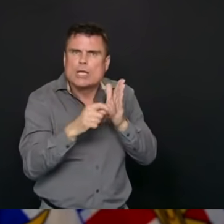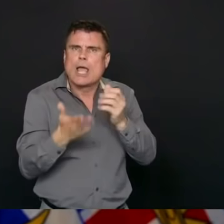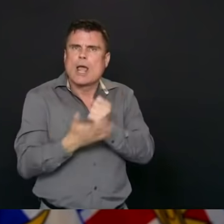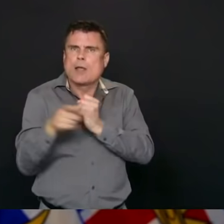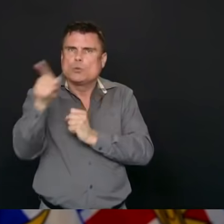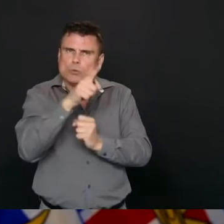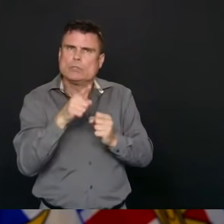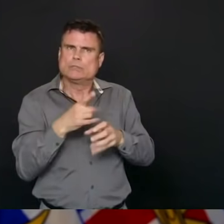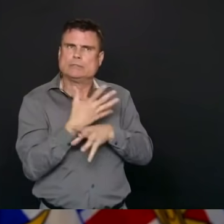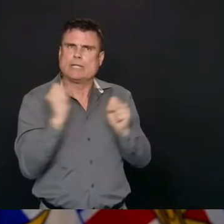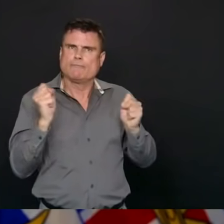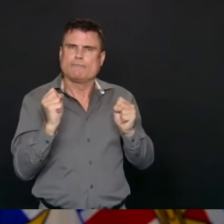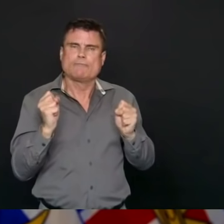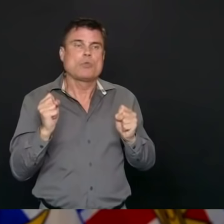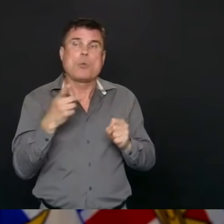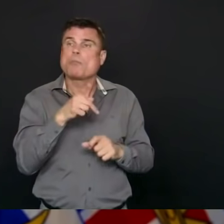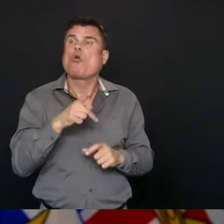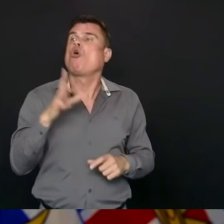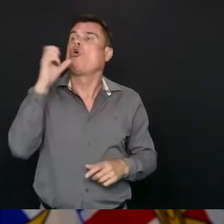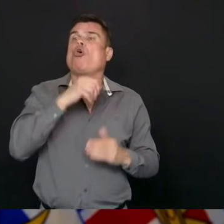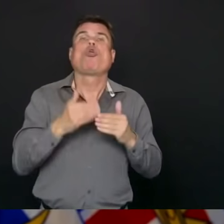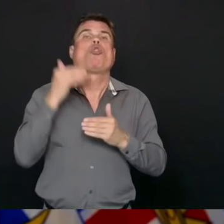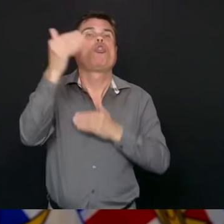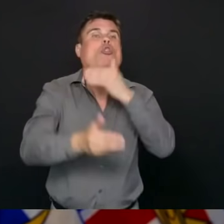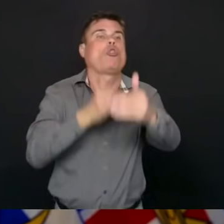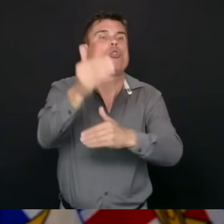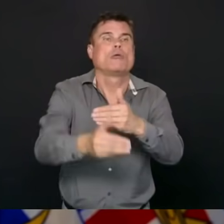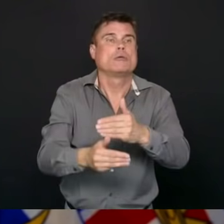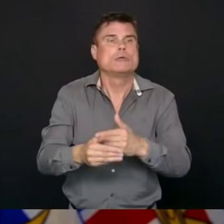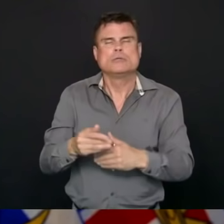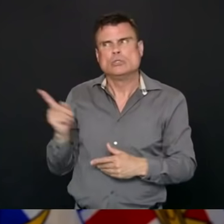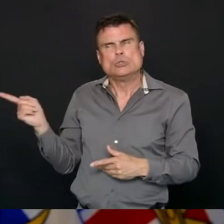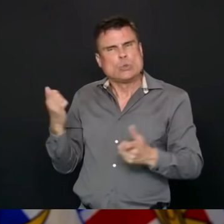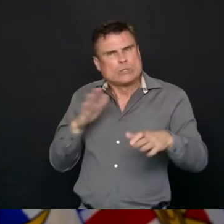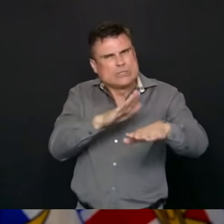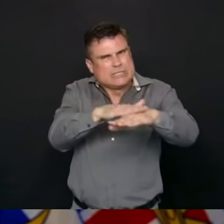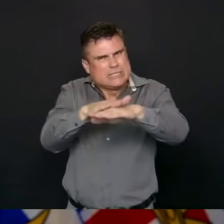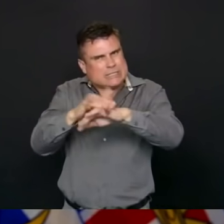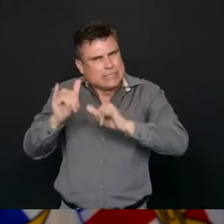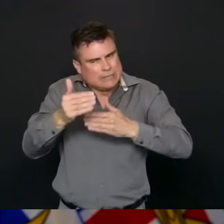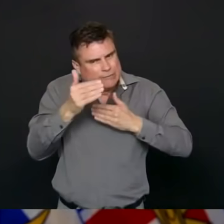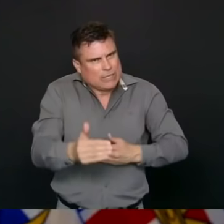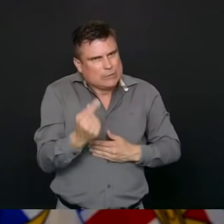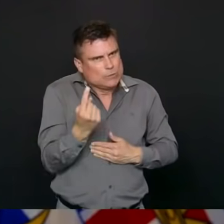done to sort out the details, are people getting ahead of themselves? Perhaps a little bit.